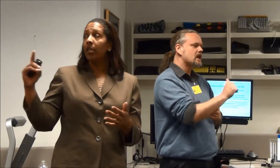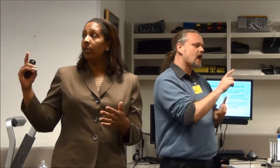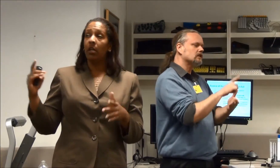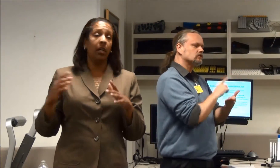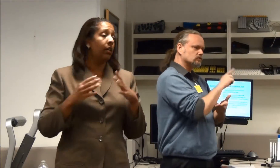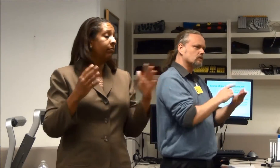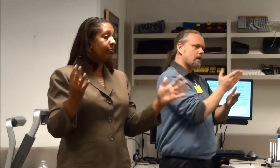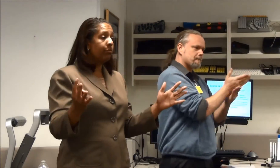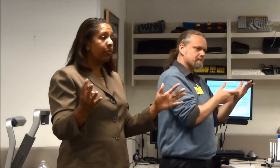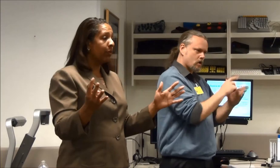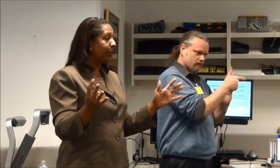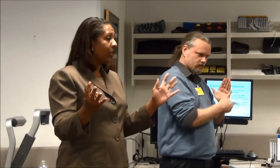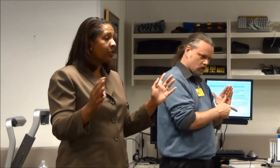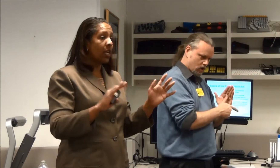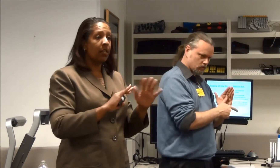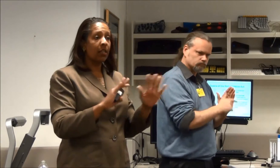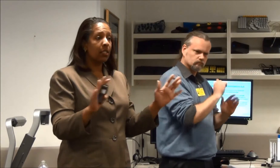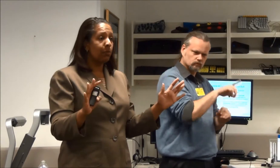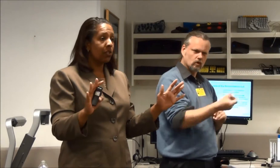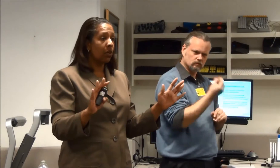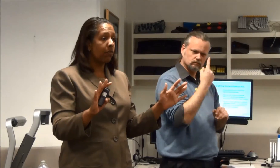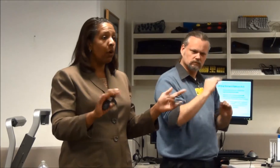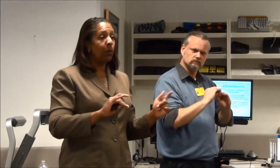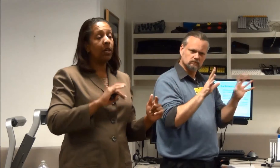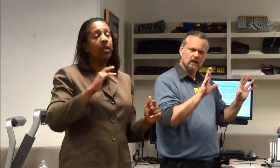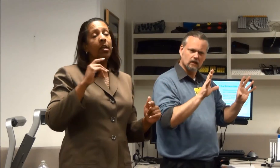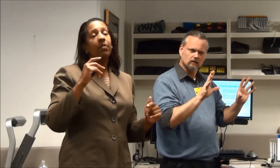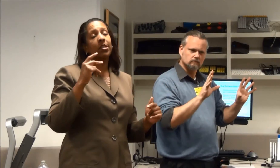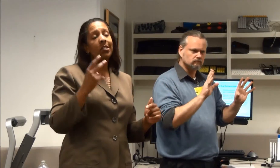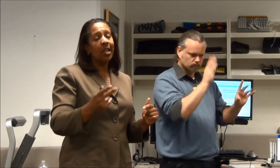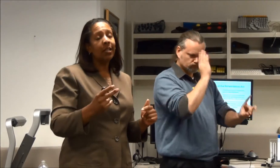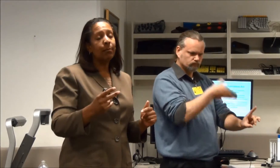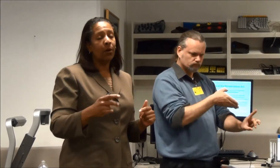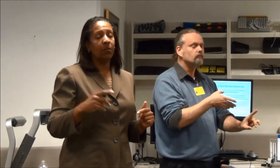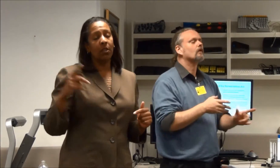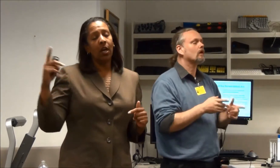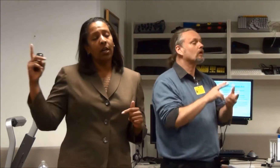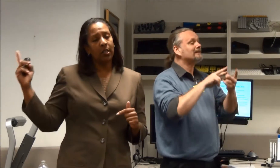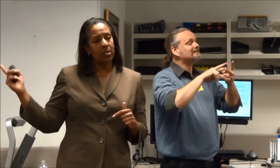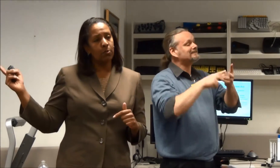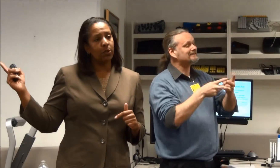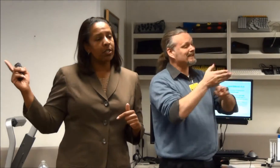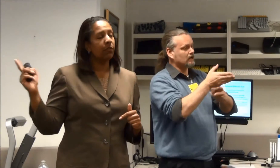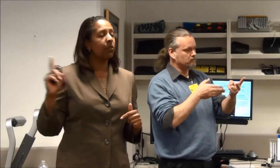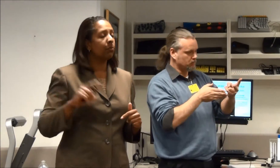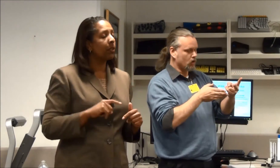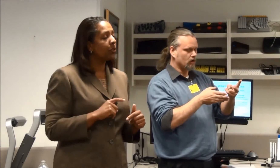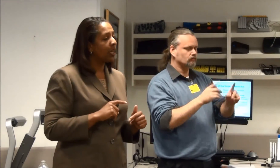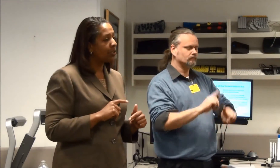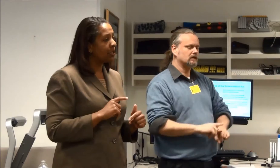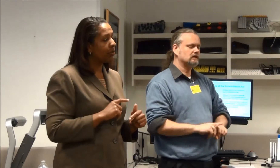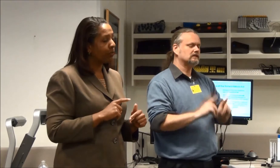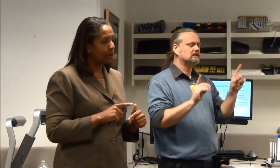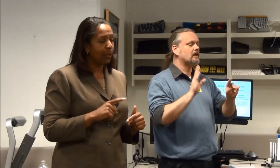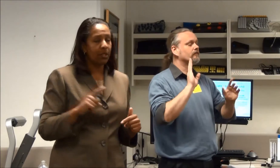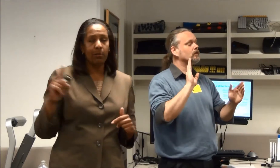Everybody understand that? That's pretty straightforward. The second part of the law, and this is where it differs from other statutes that are enforced